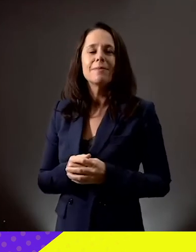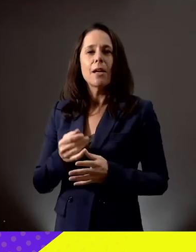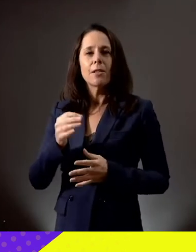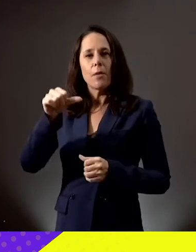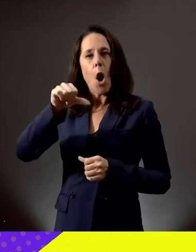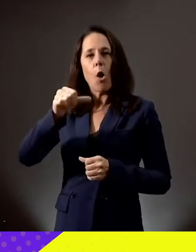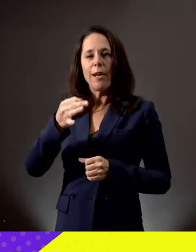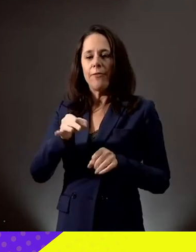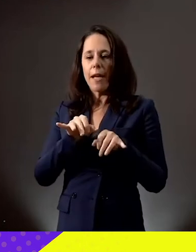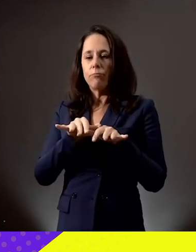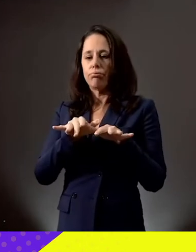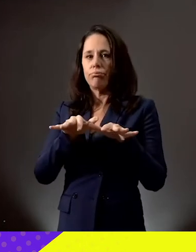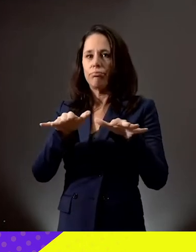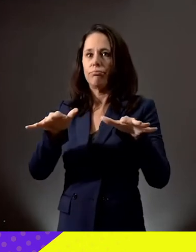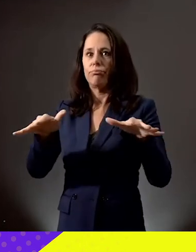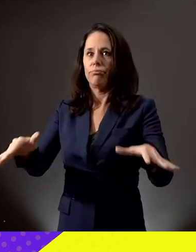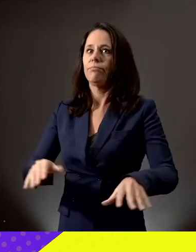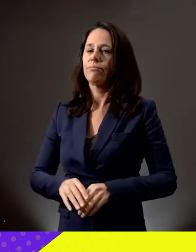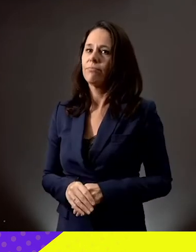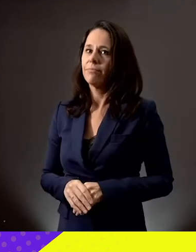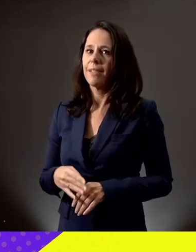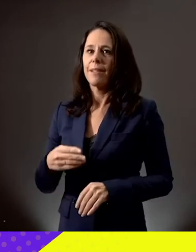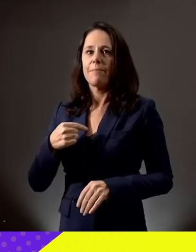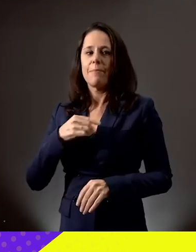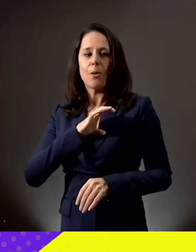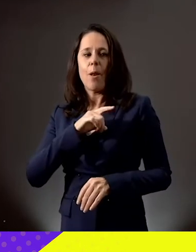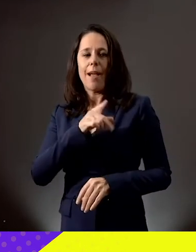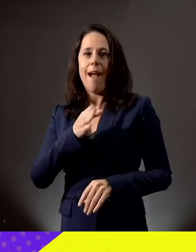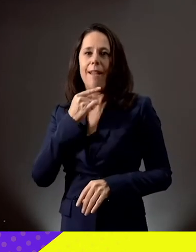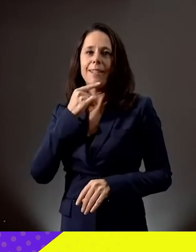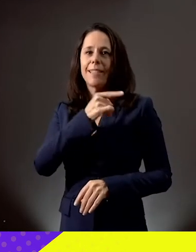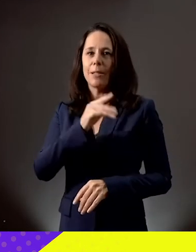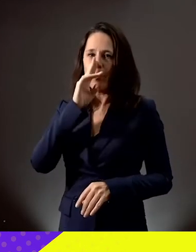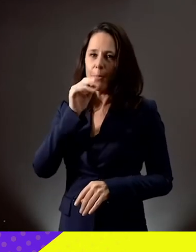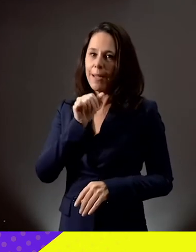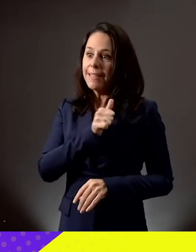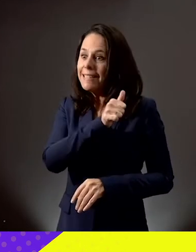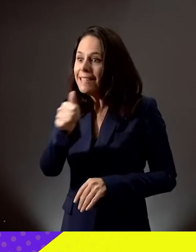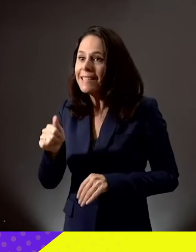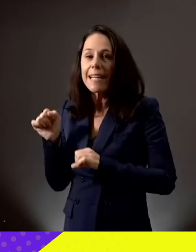As my colleague was saying, we try to get everybody involved... and try to guide them.